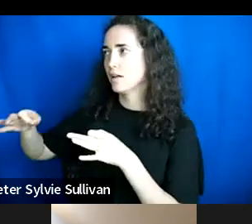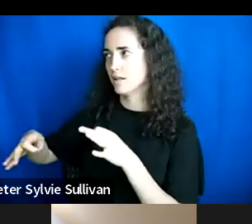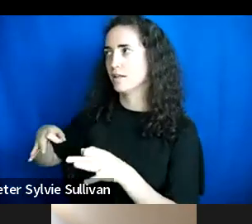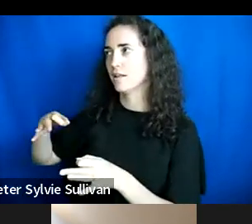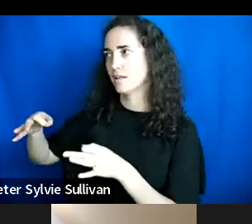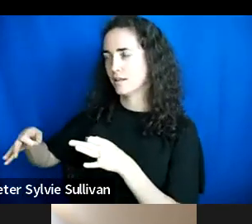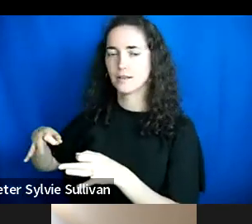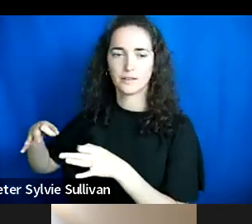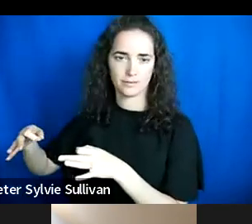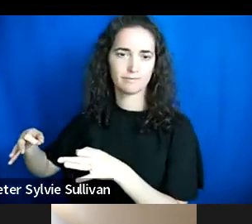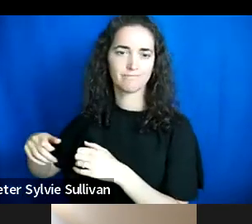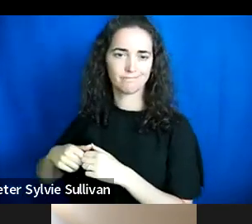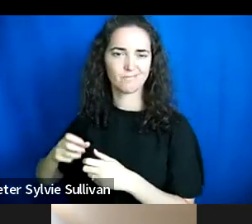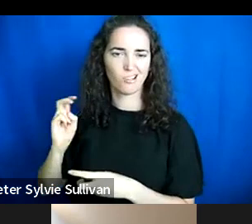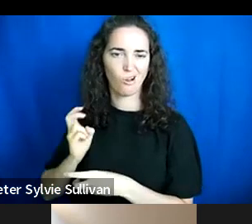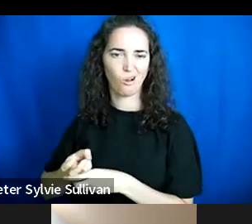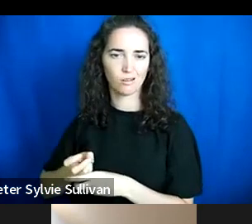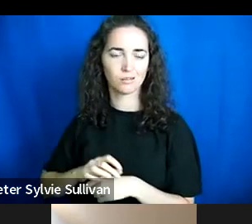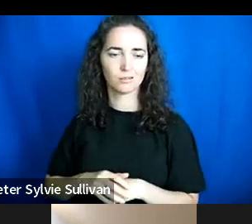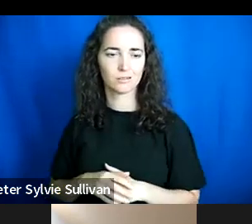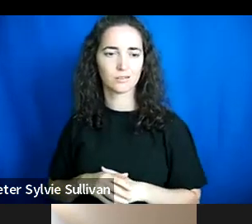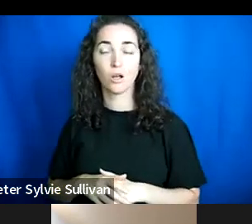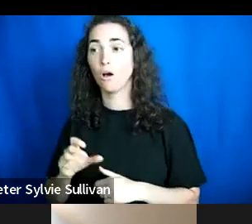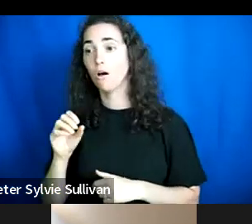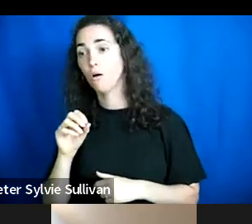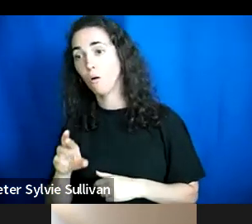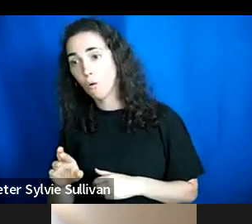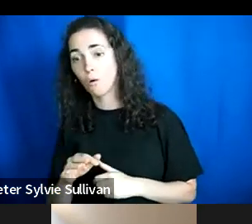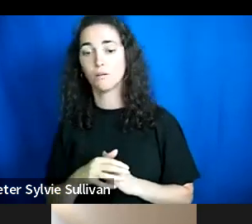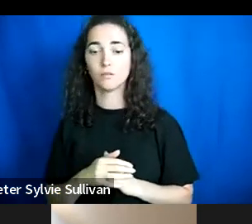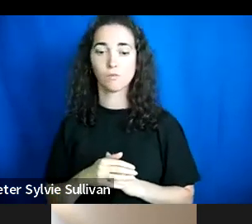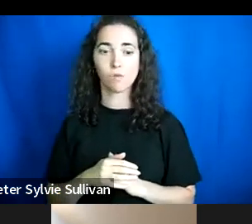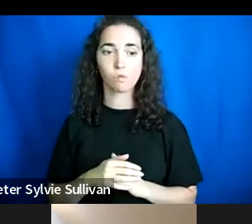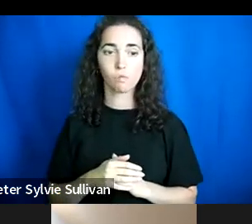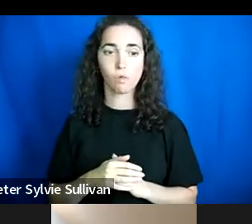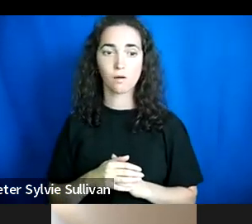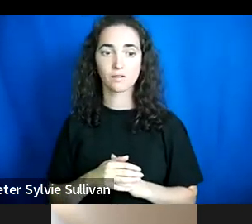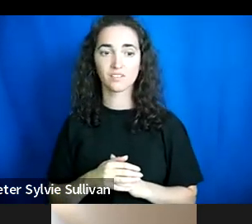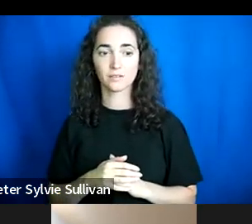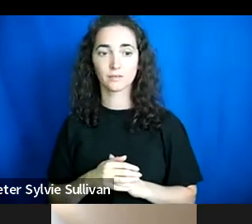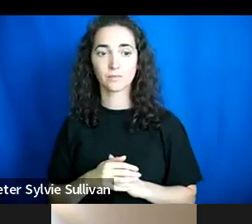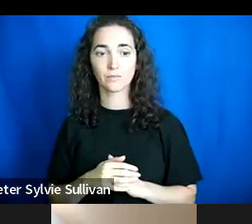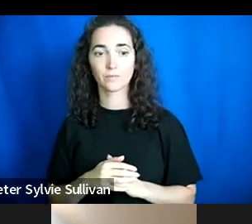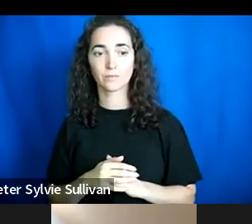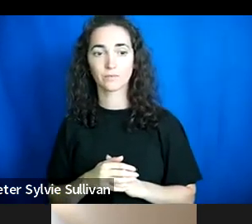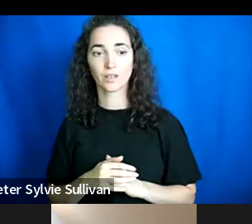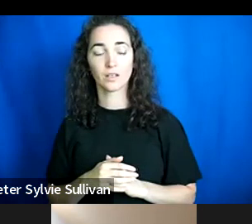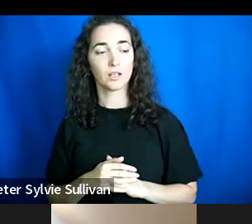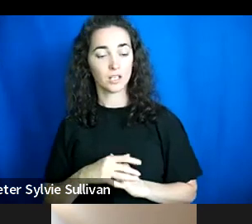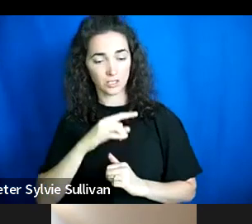Or the child is for exceeding what he should be doing.